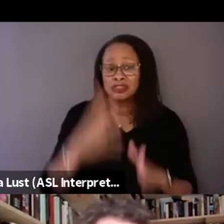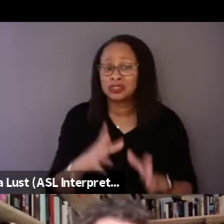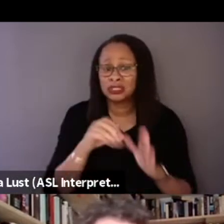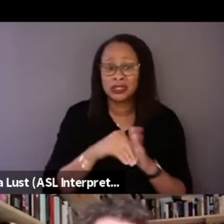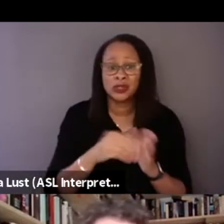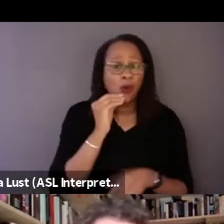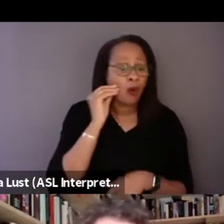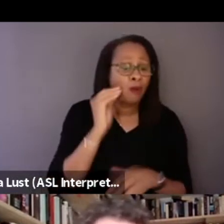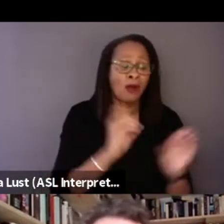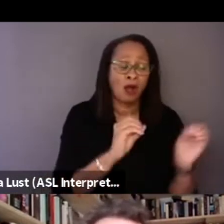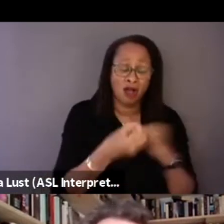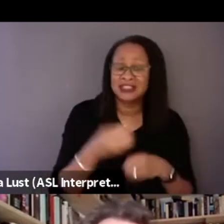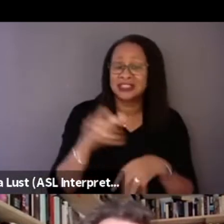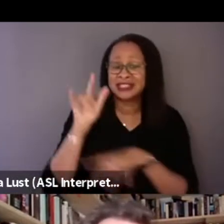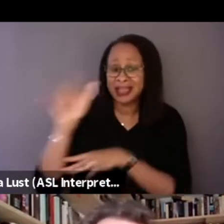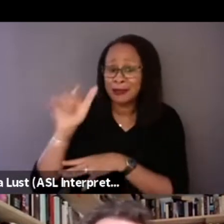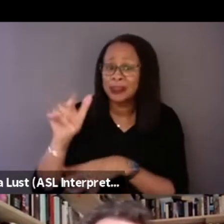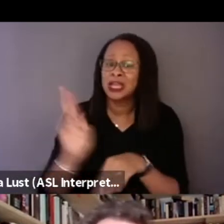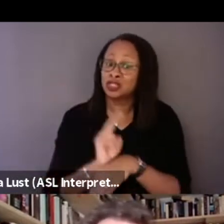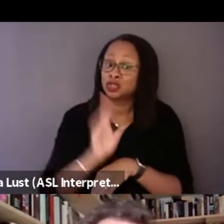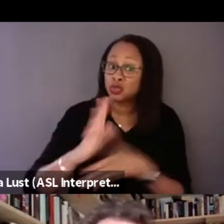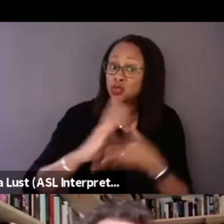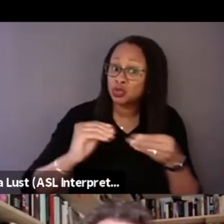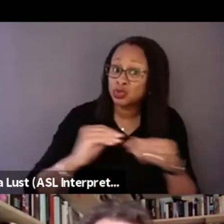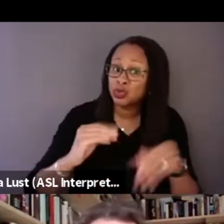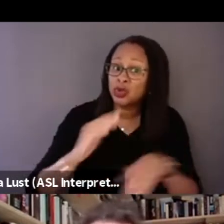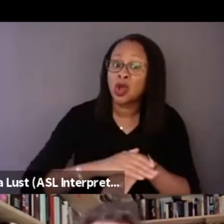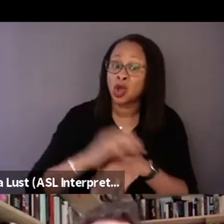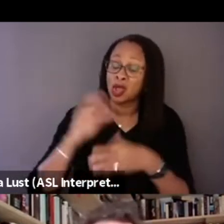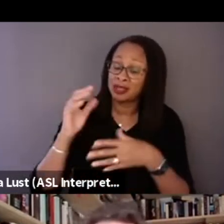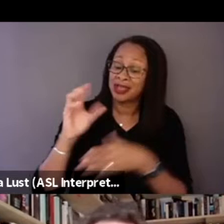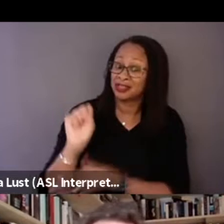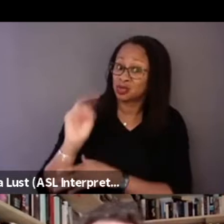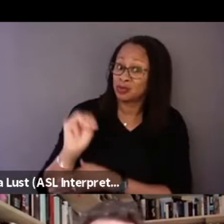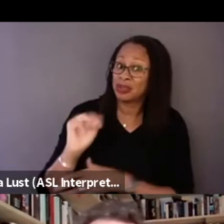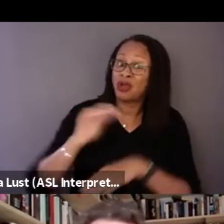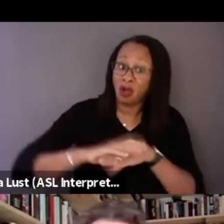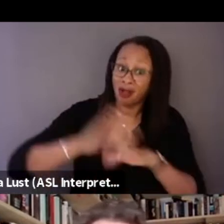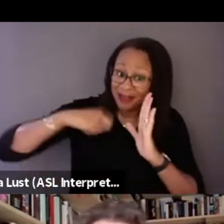whatever, and using your stories armed with social media cameras as a weapon.